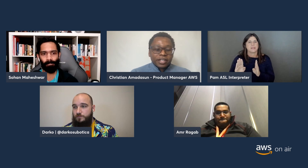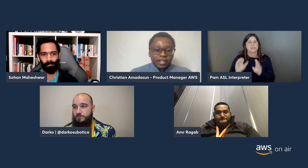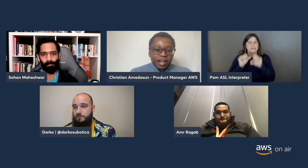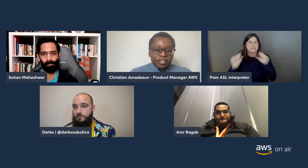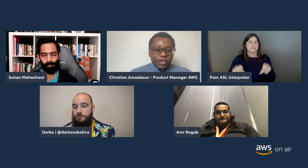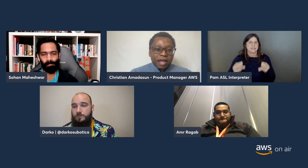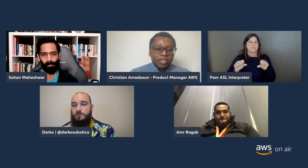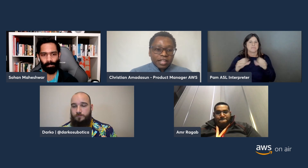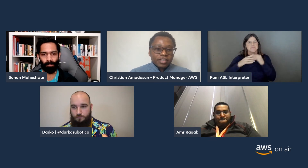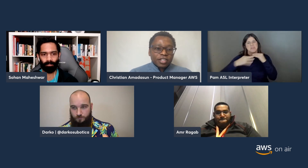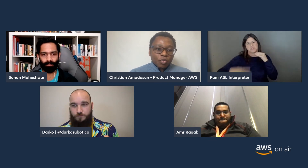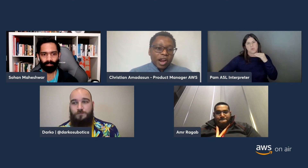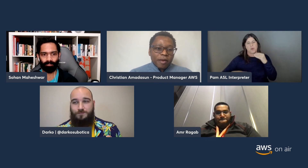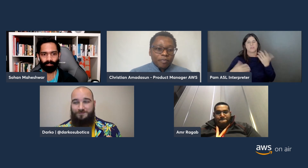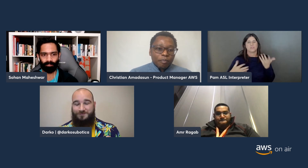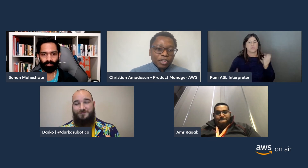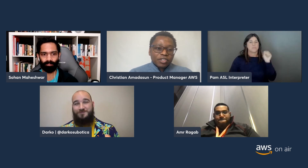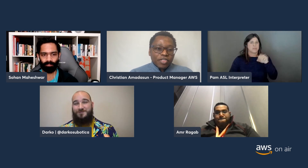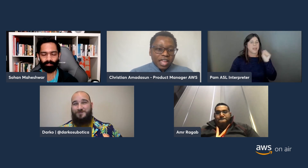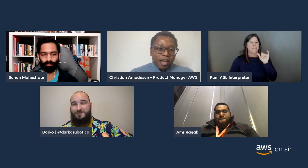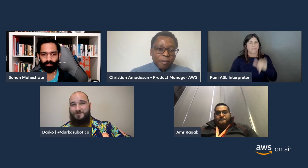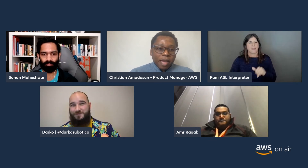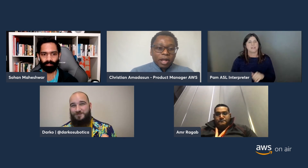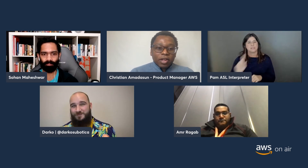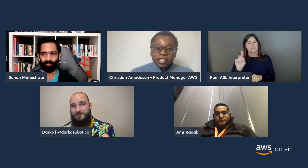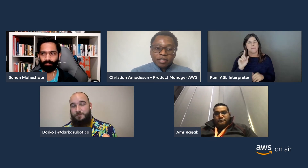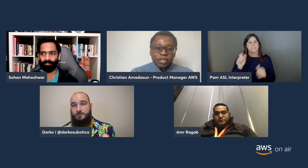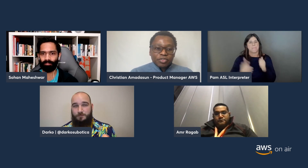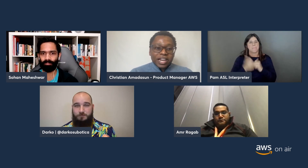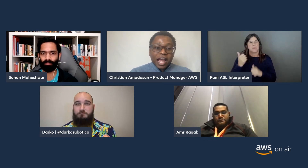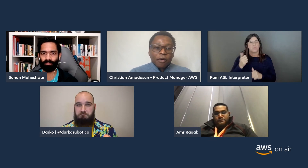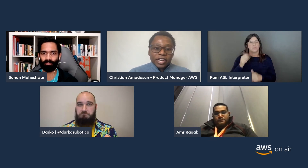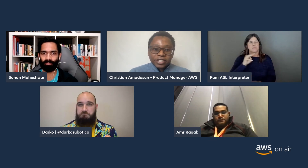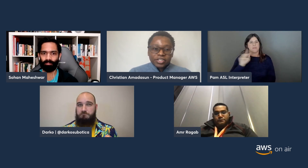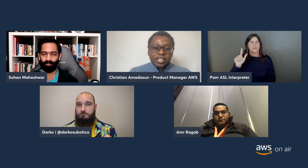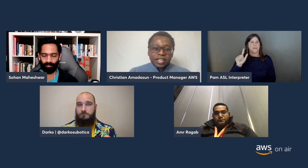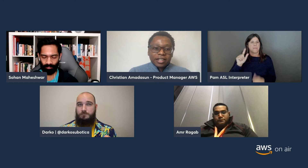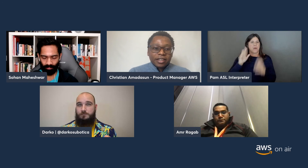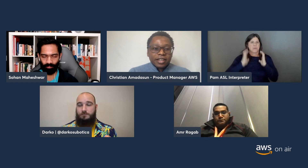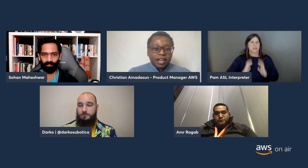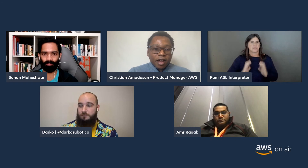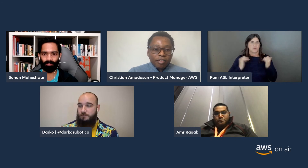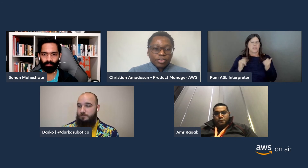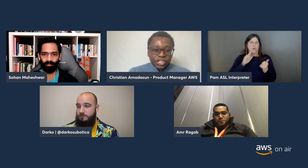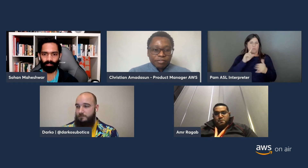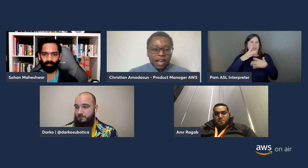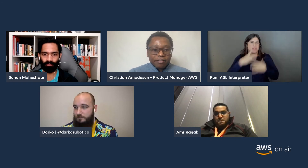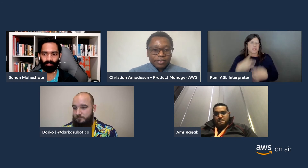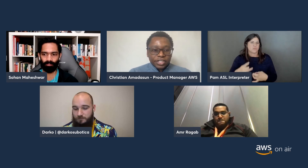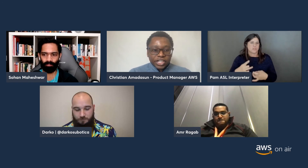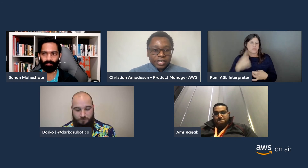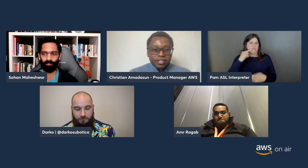So, yeah, this is where most of the ML customers right now are interested in for G5ginstances.